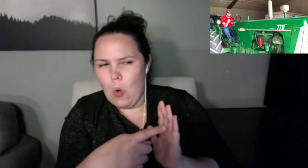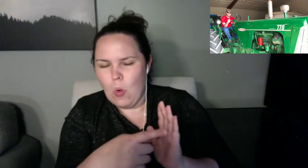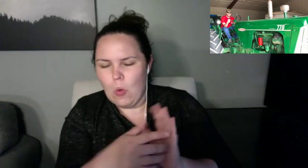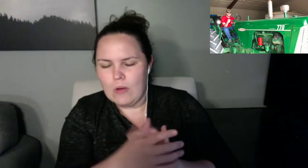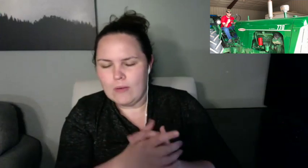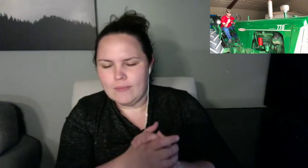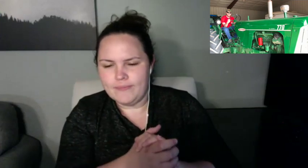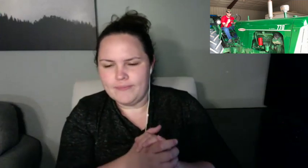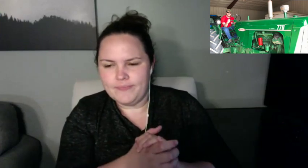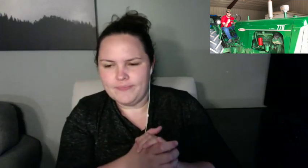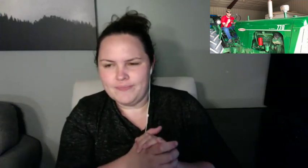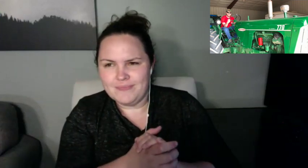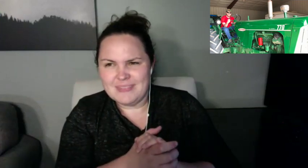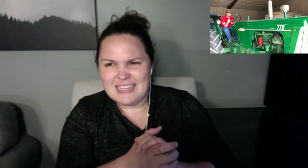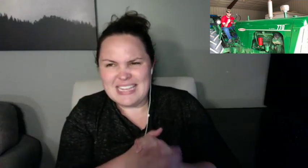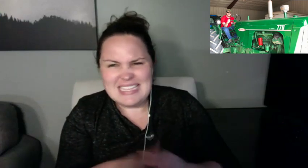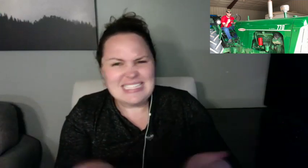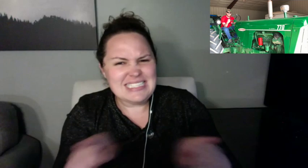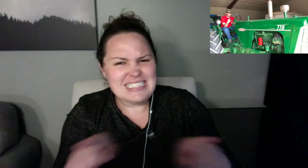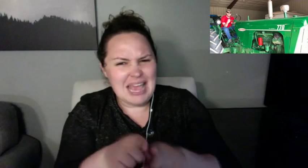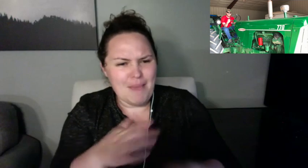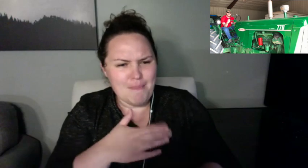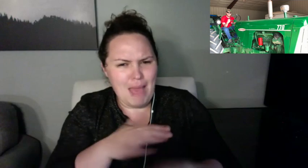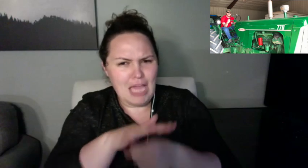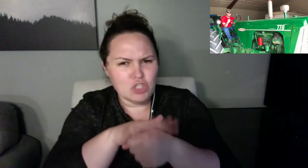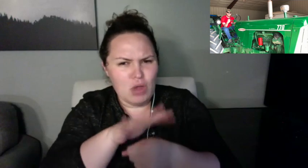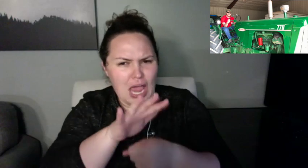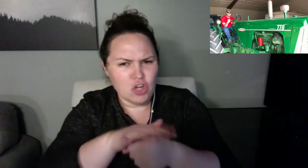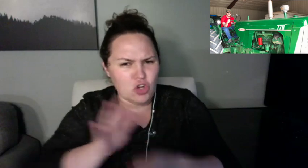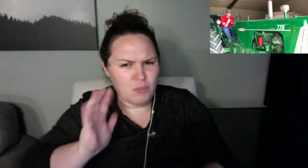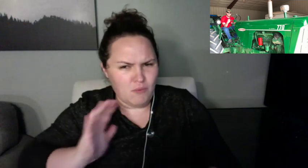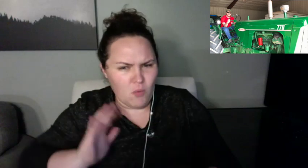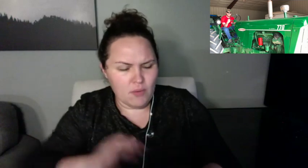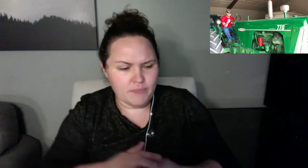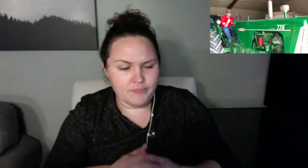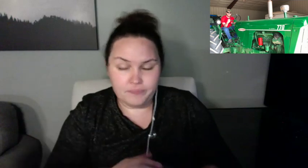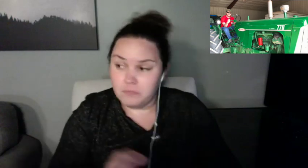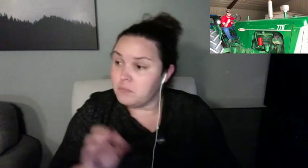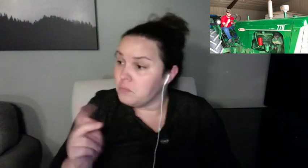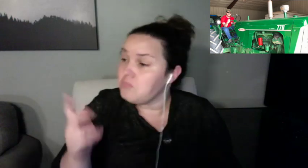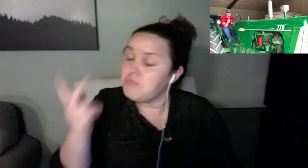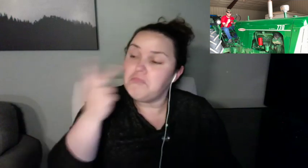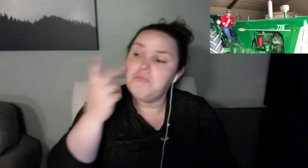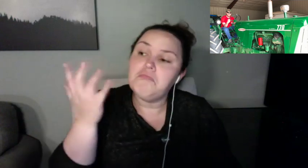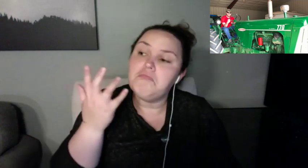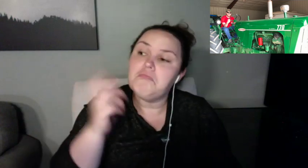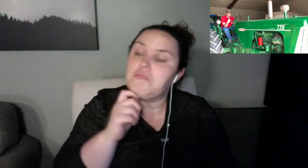the tractor I grew up driving when I was a kid. I said, okay, we'll walk out to the shed, we'll look at it.